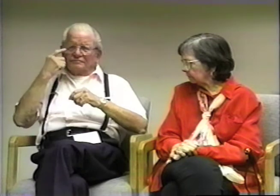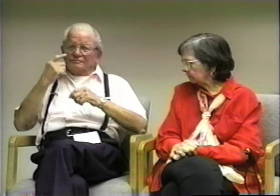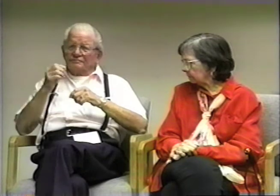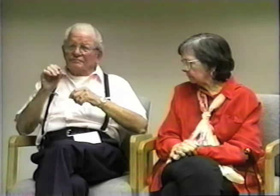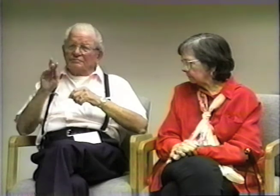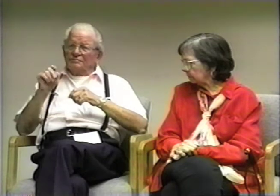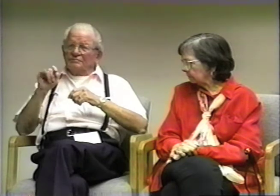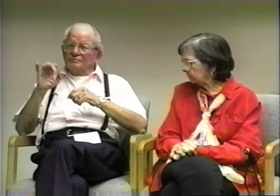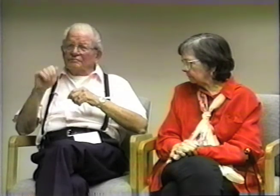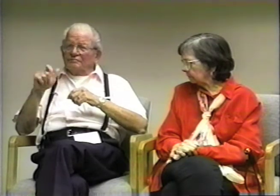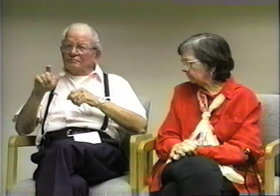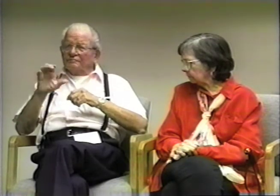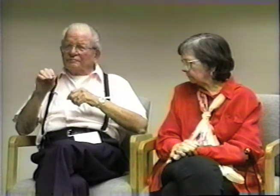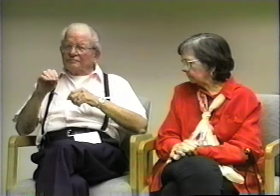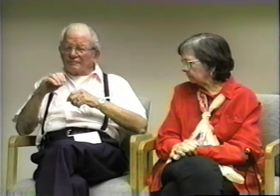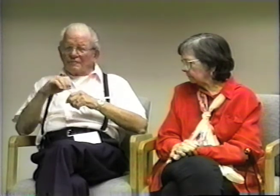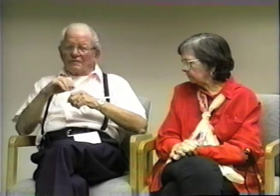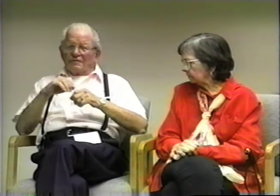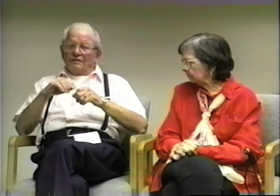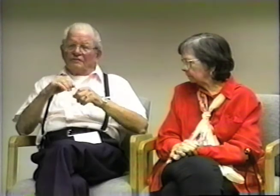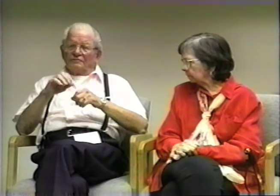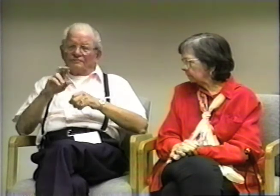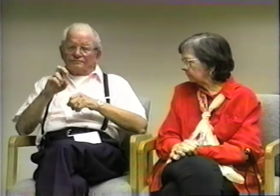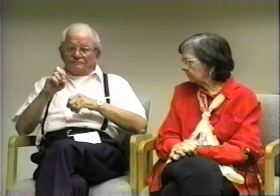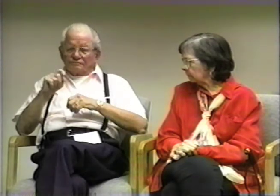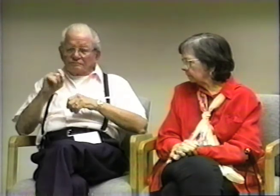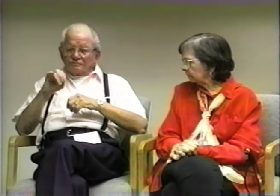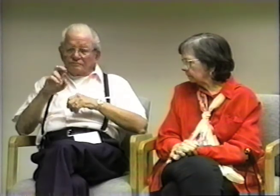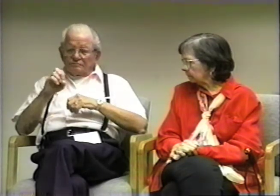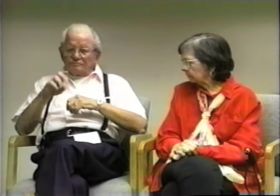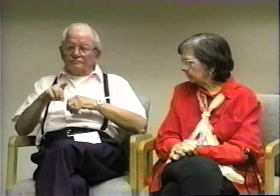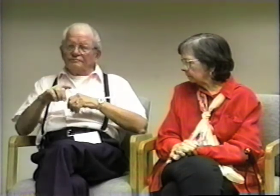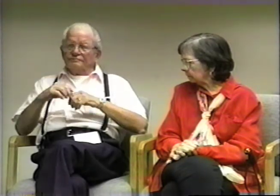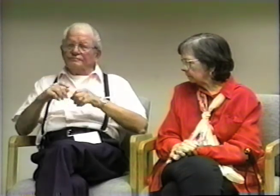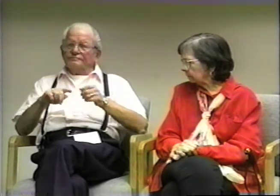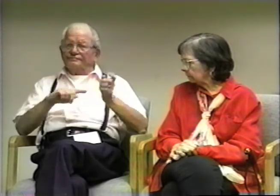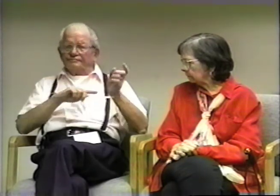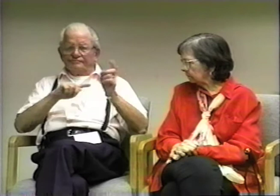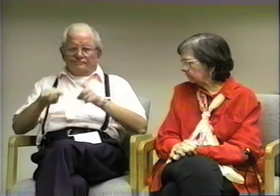that I worked for an optical company.